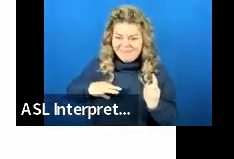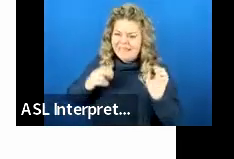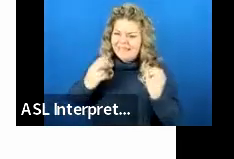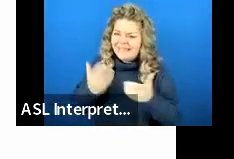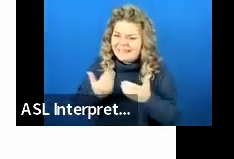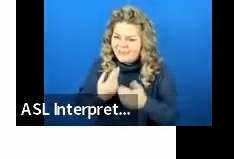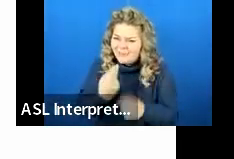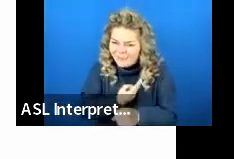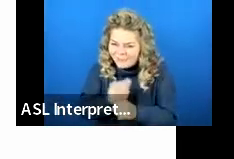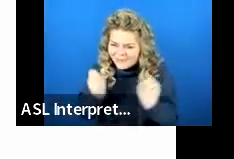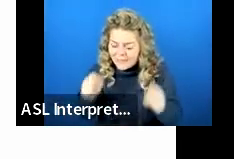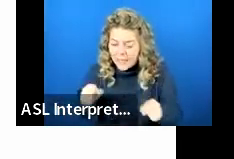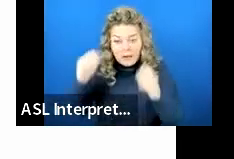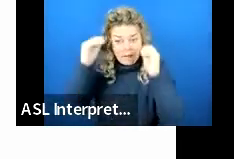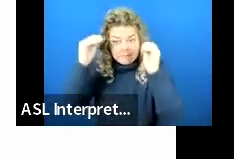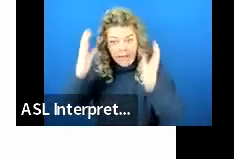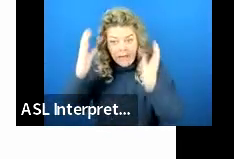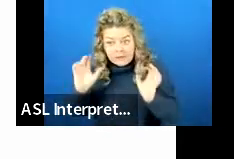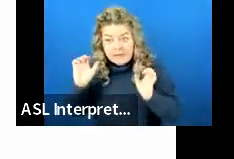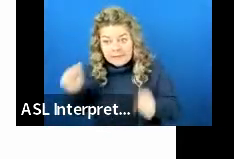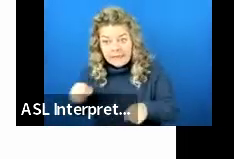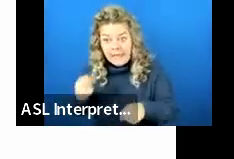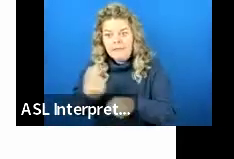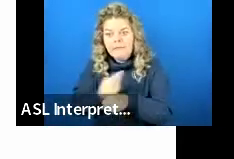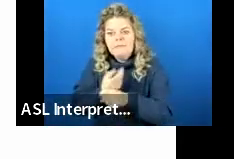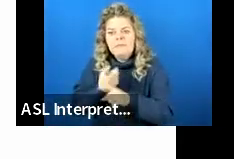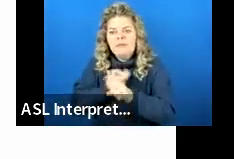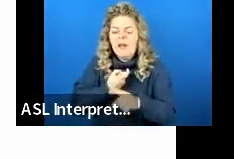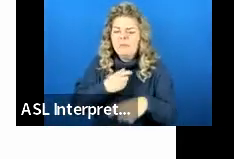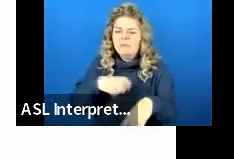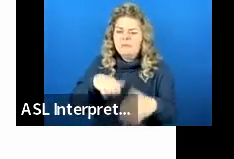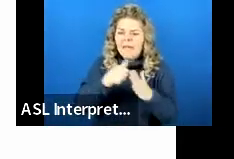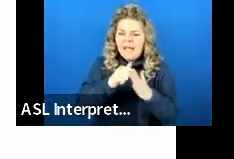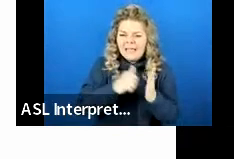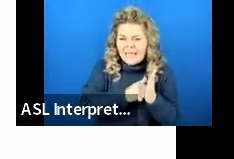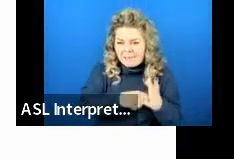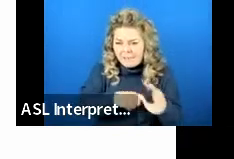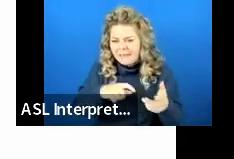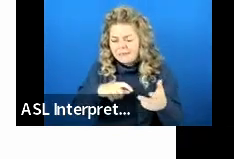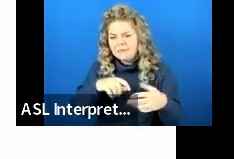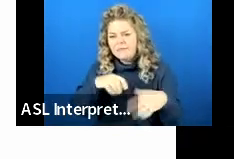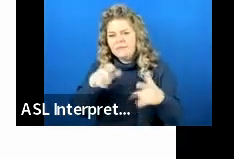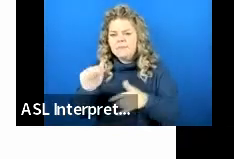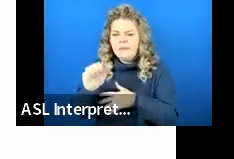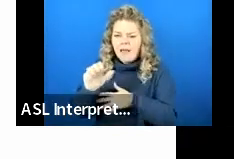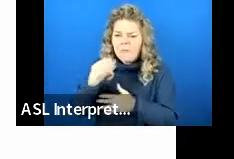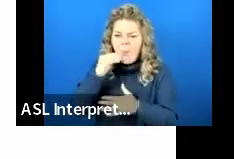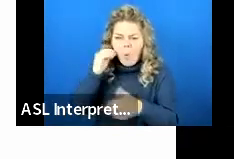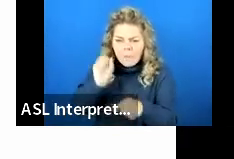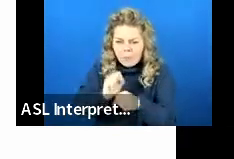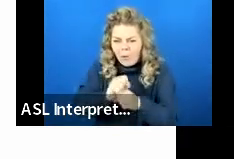because faculty are able to access everything from assignments and syllabi to a glossary of terms and theoretical frameworks.